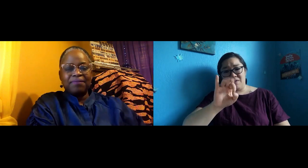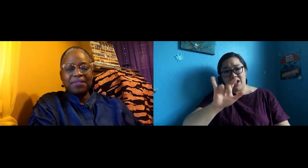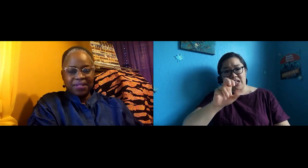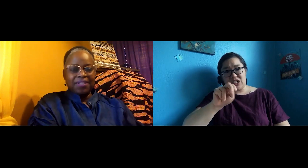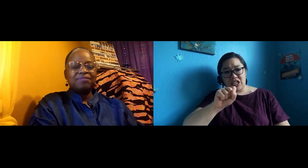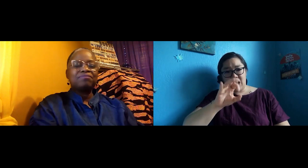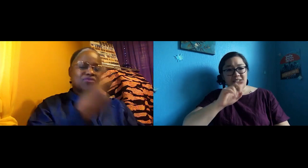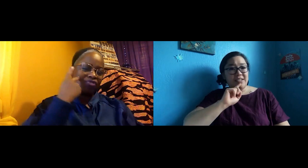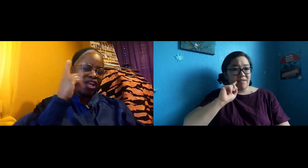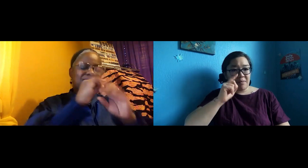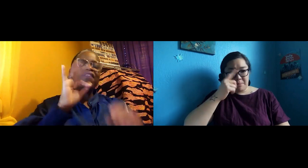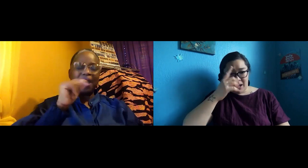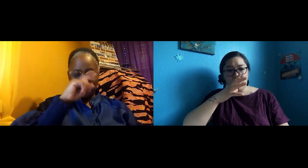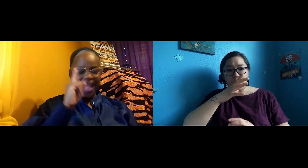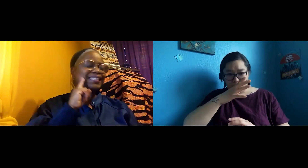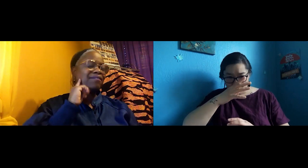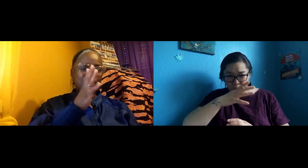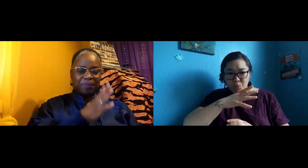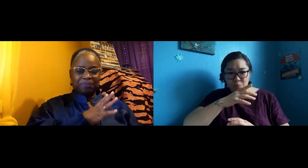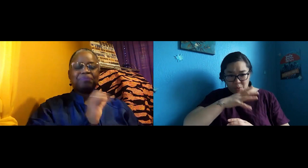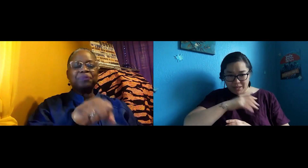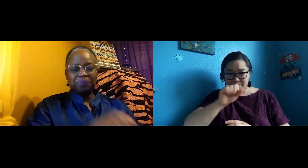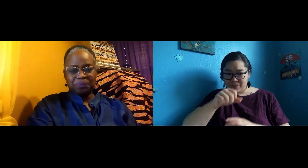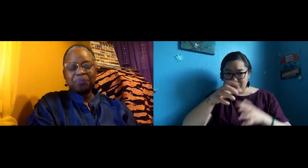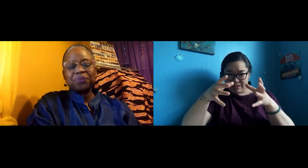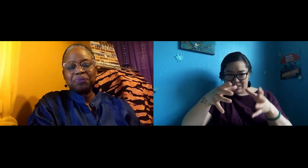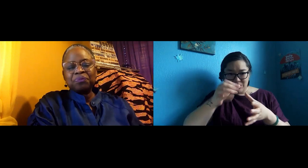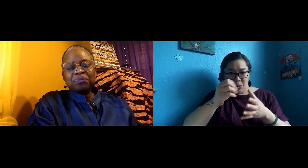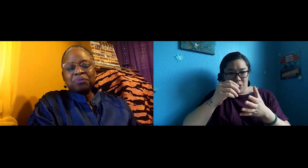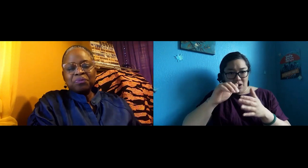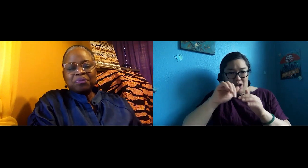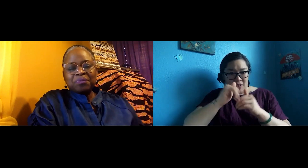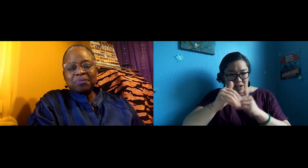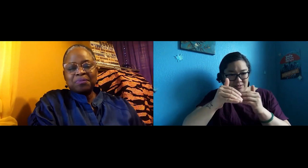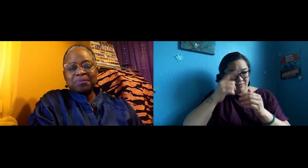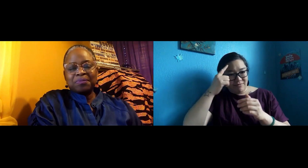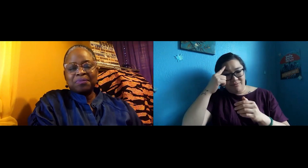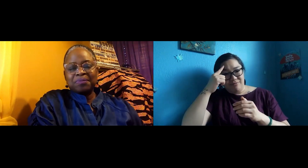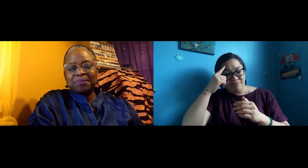"Reflections of a Deaf Black Woman". Yes, right. An important body of work